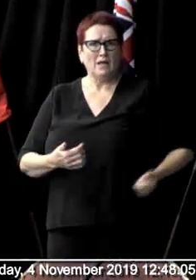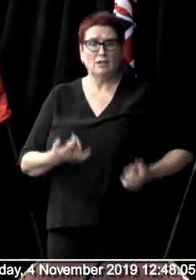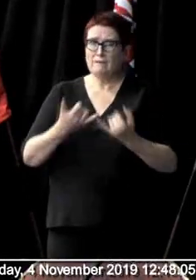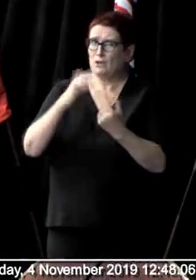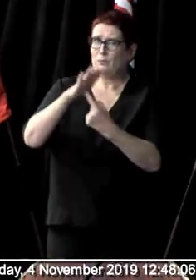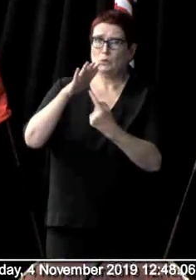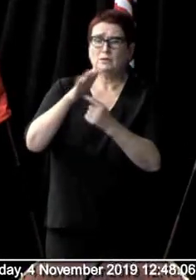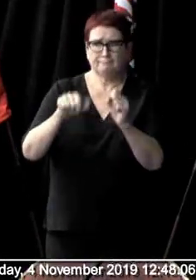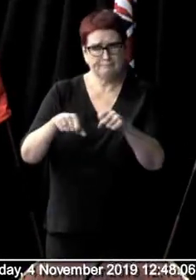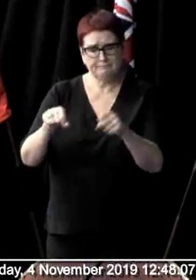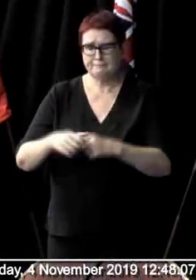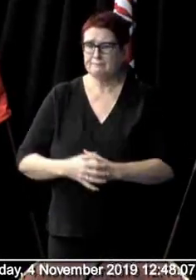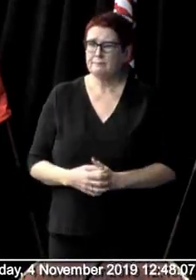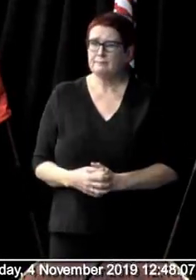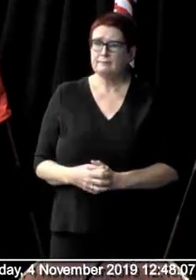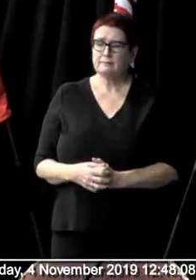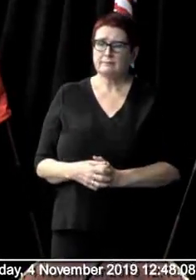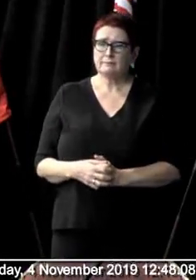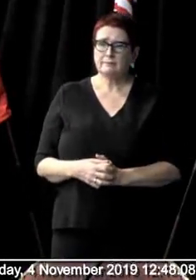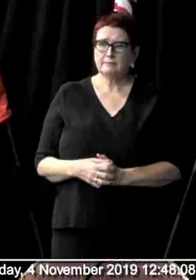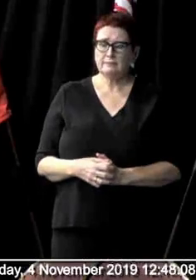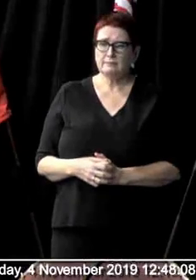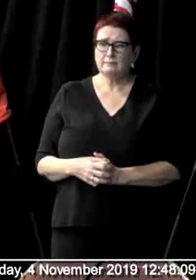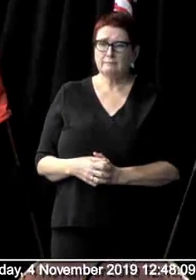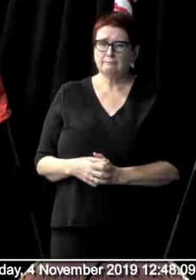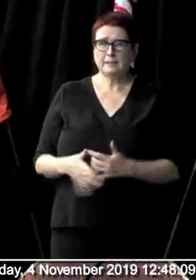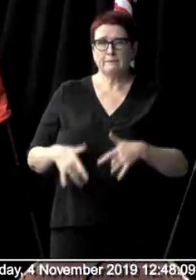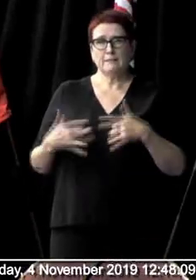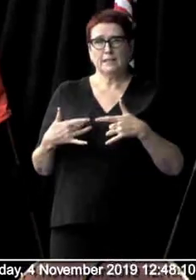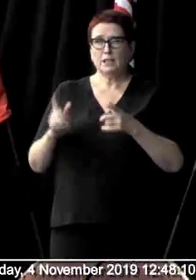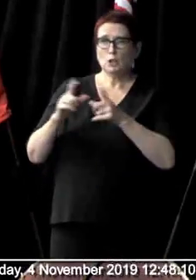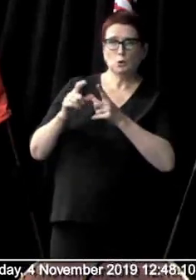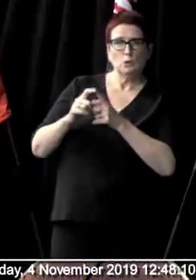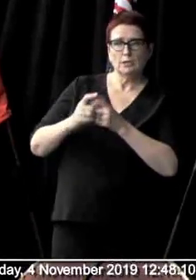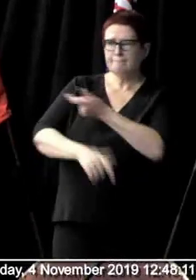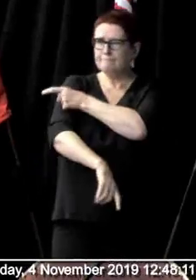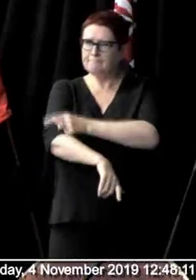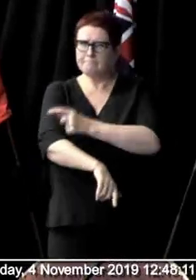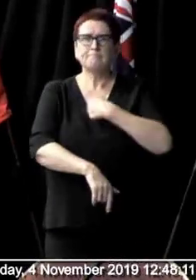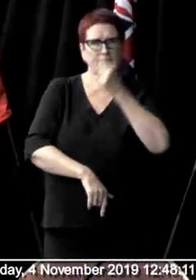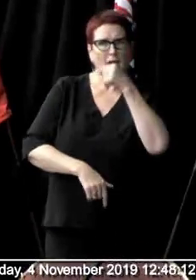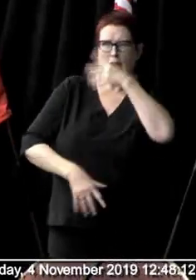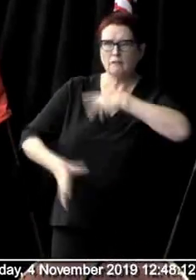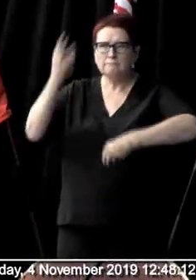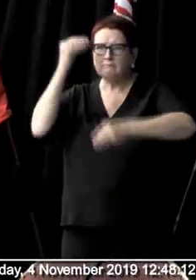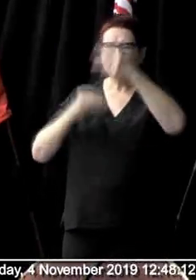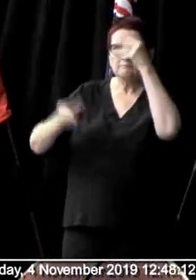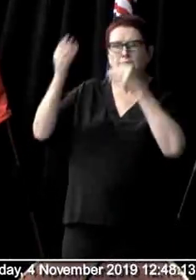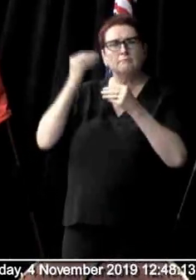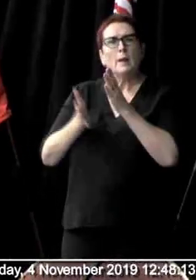And having – having that confidence that she can learn will also give her the confidence that she can then work in the community.